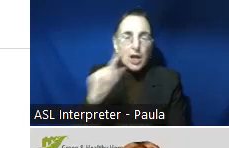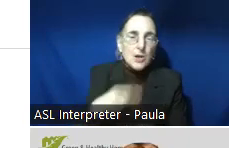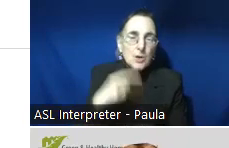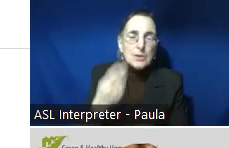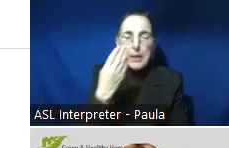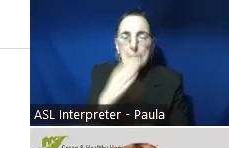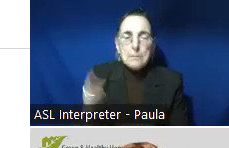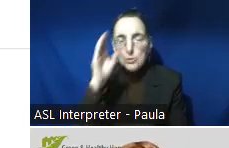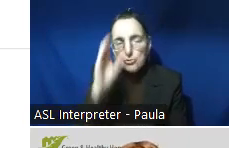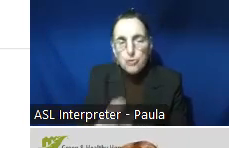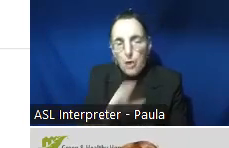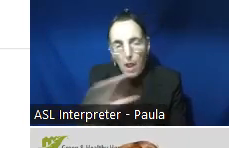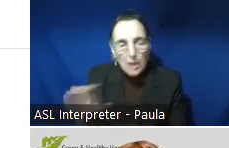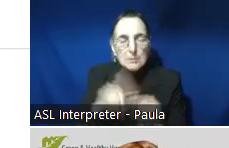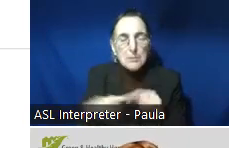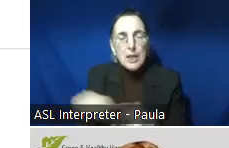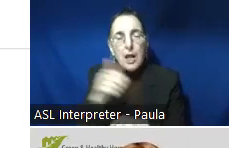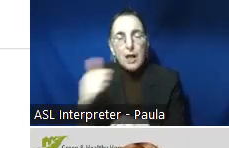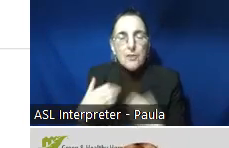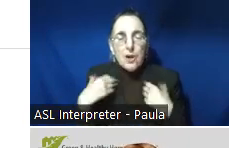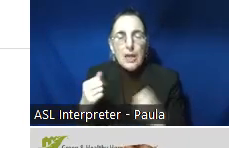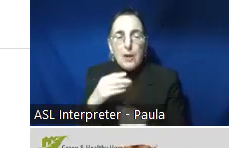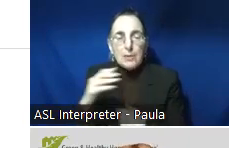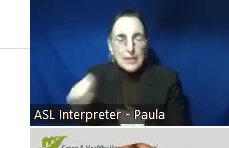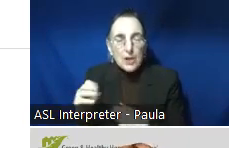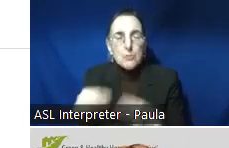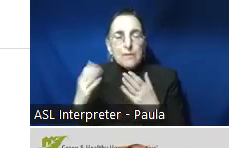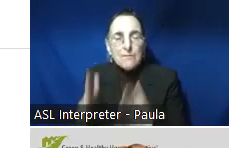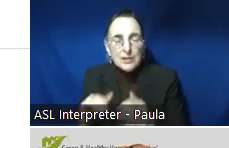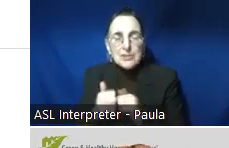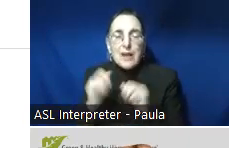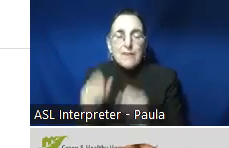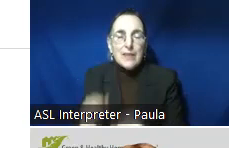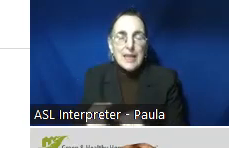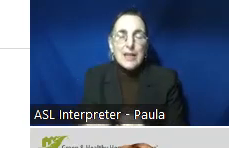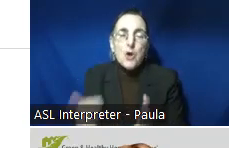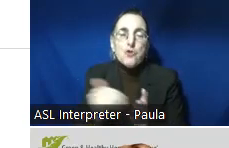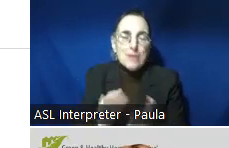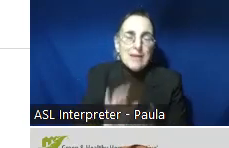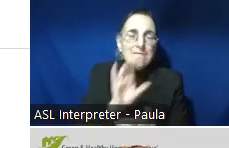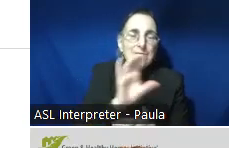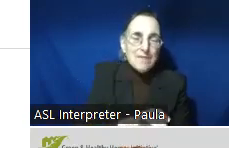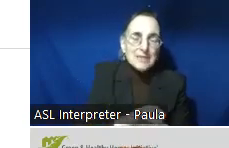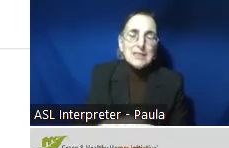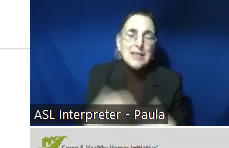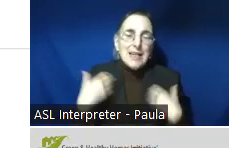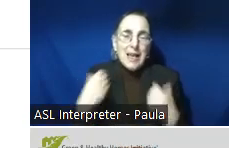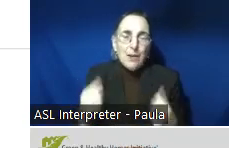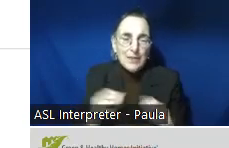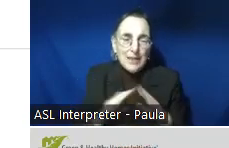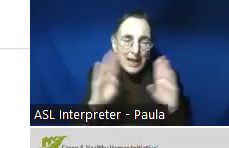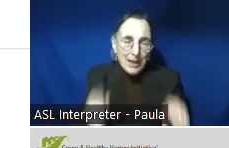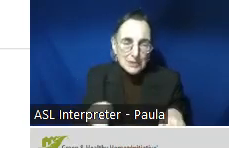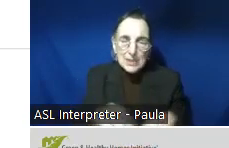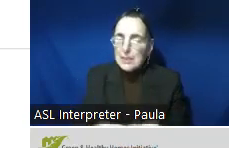on how they can reinvest in healthy housing. If you want to go to the next slide.